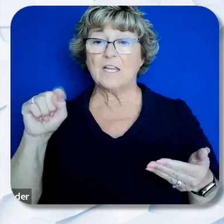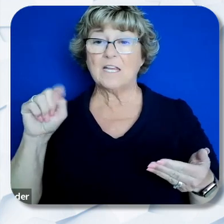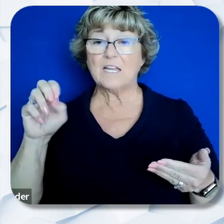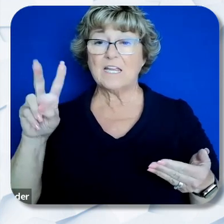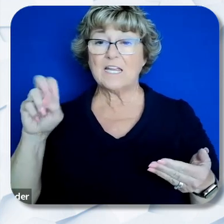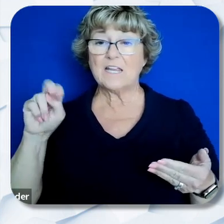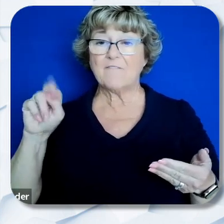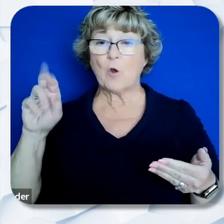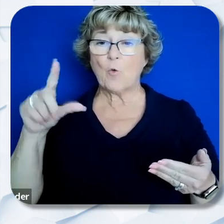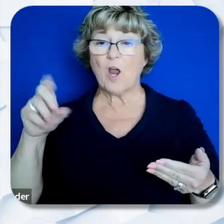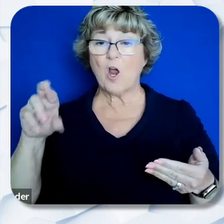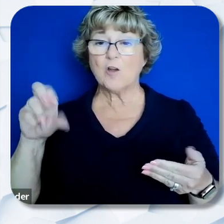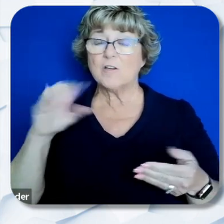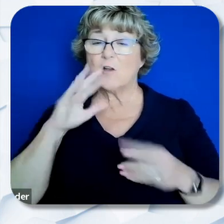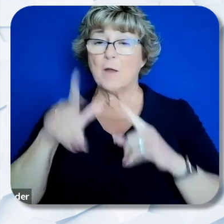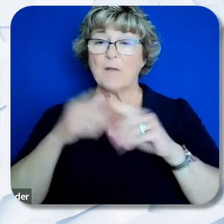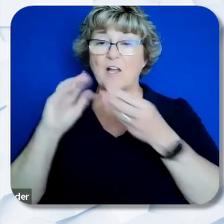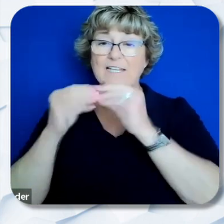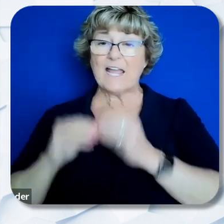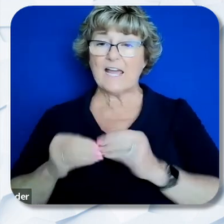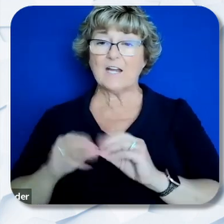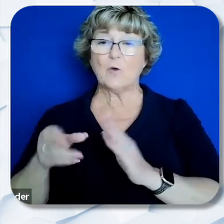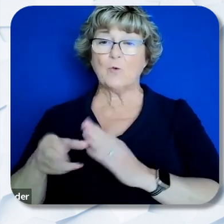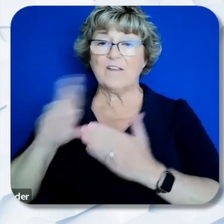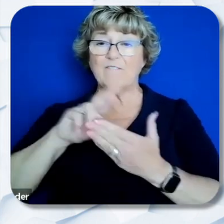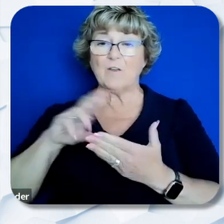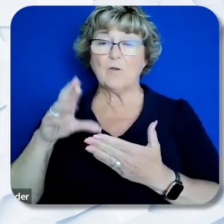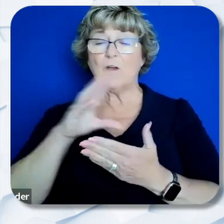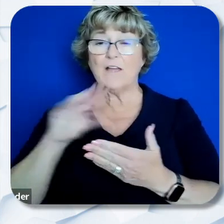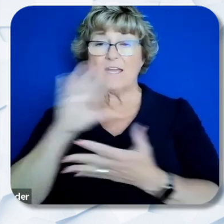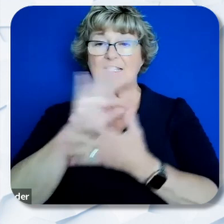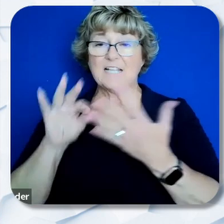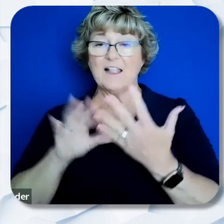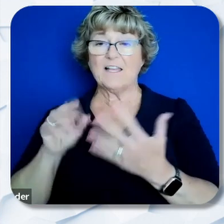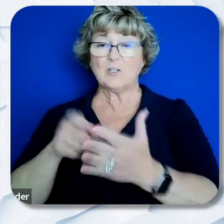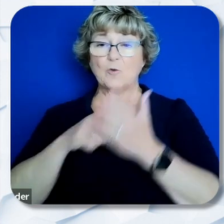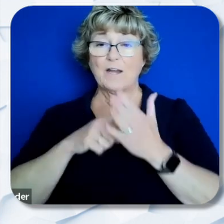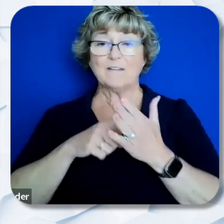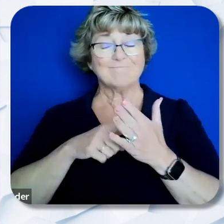data review and selection criteria. Steven Rogers: Good afternoon, everyone. So there